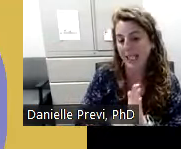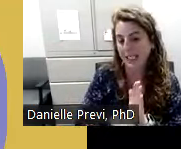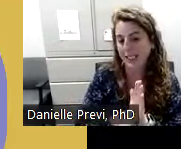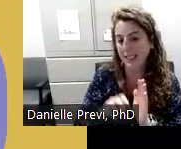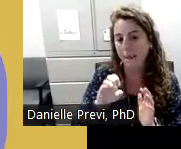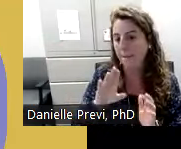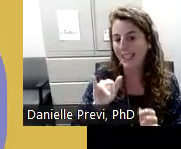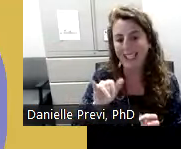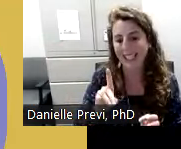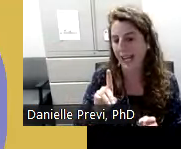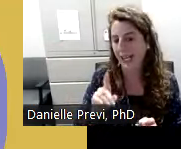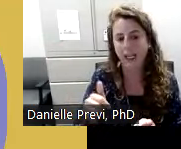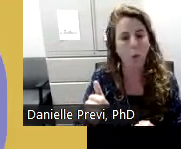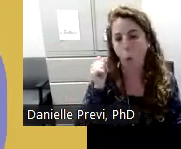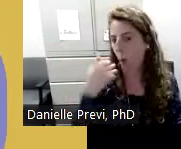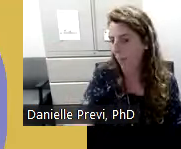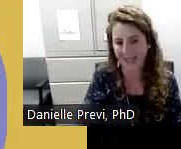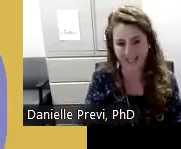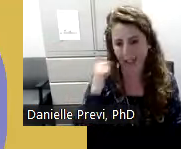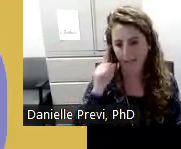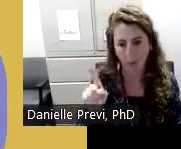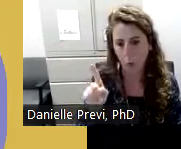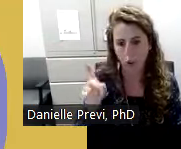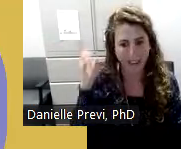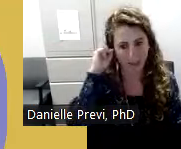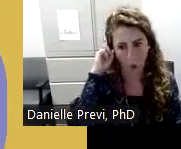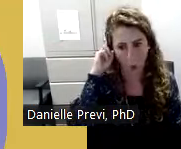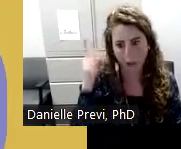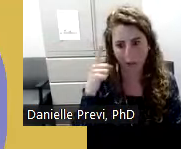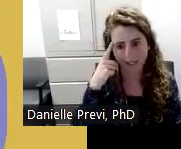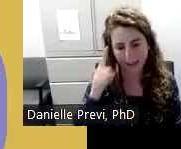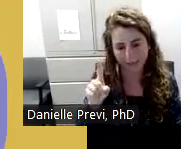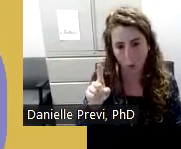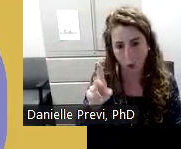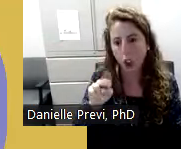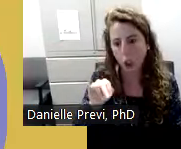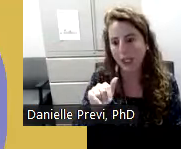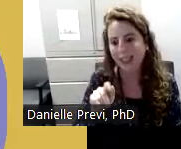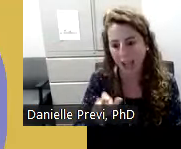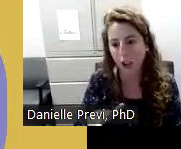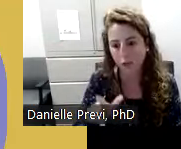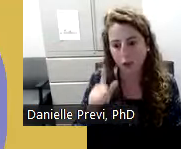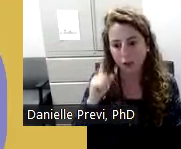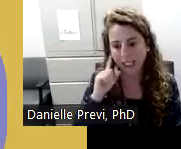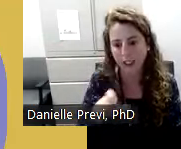Interestingly, in some states, Medicaid will not cover the cost of cochlear implants or for